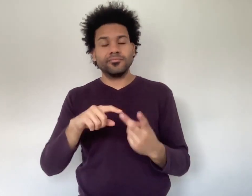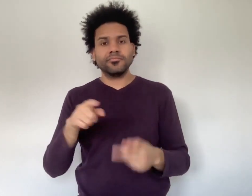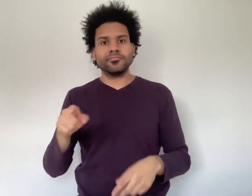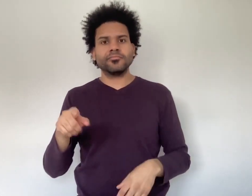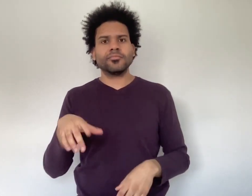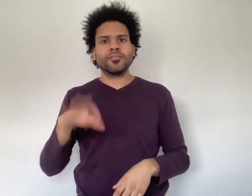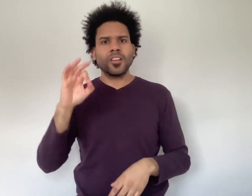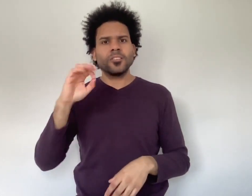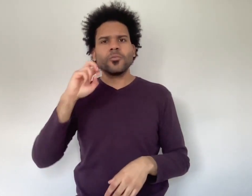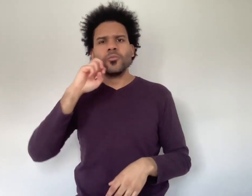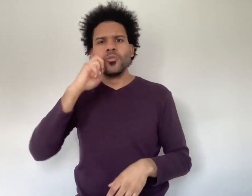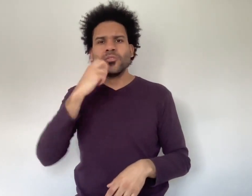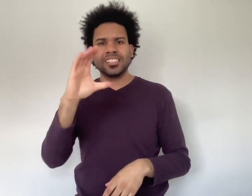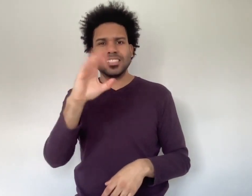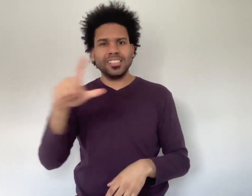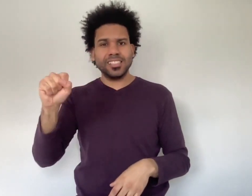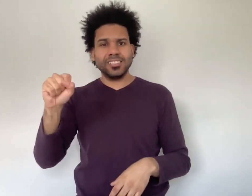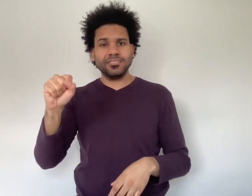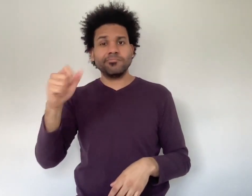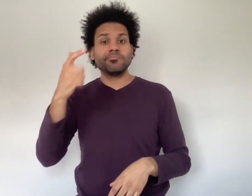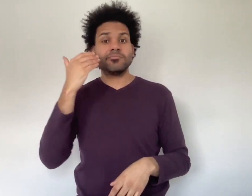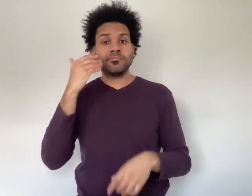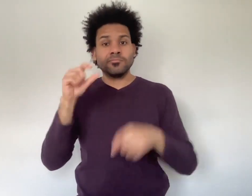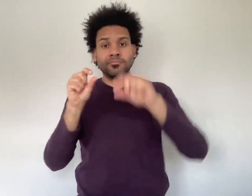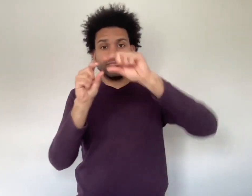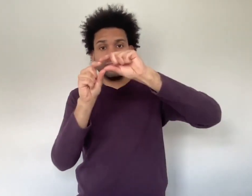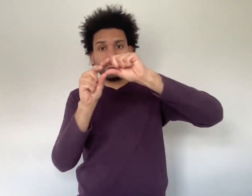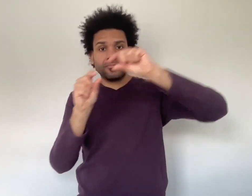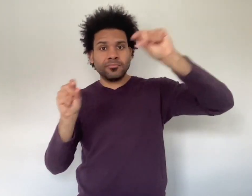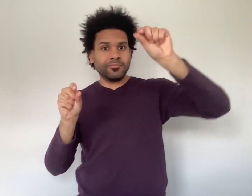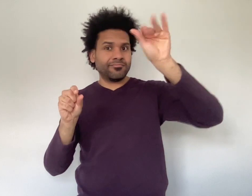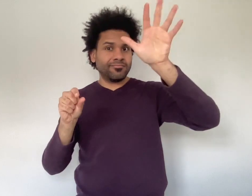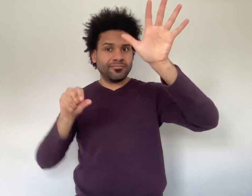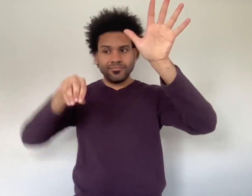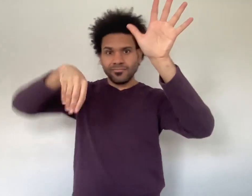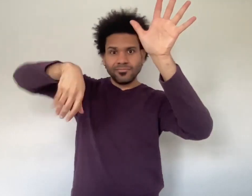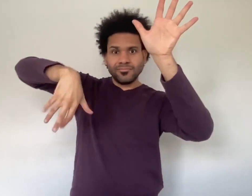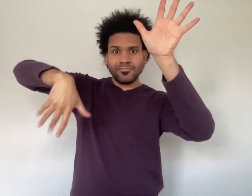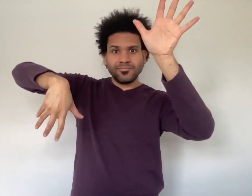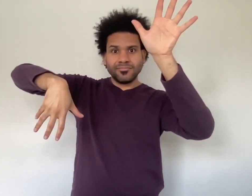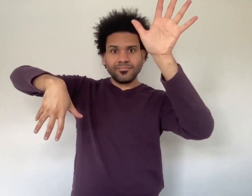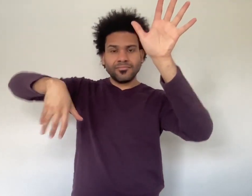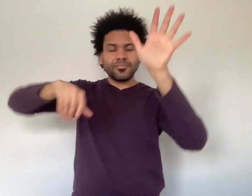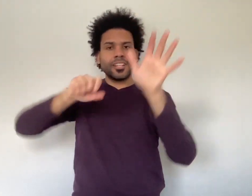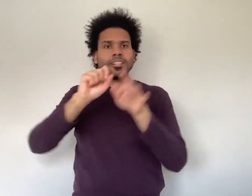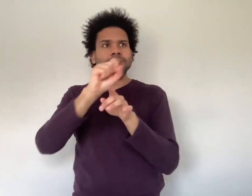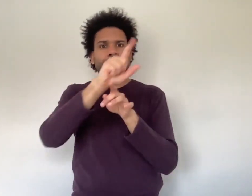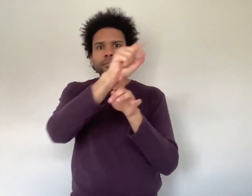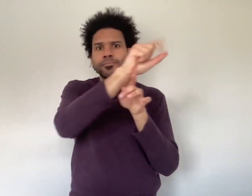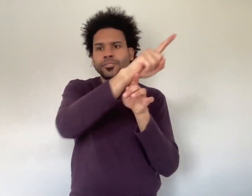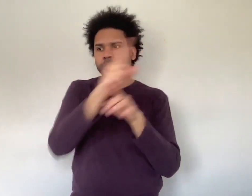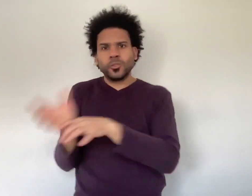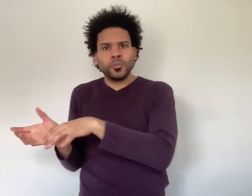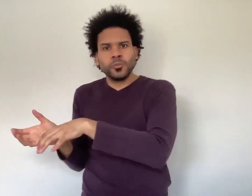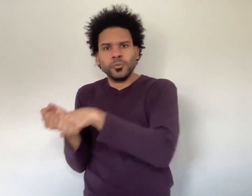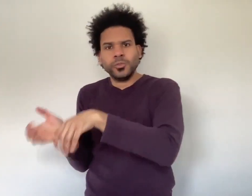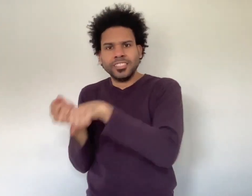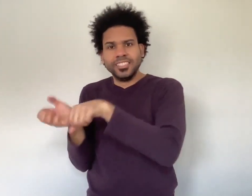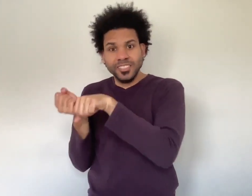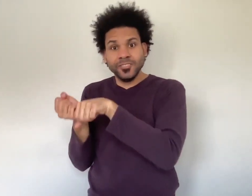The second place is in the neuron cells, which carry and receive pieces of information.